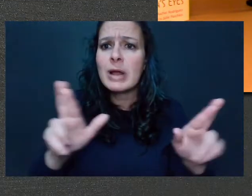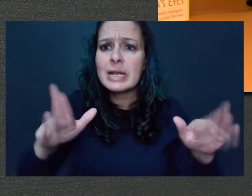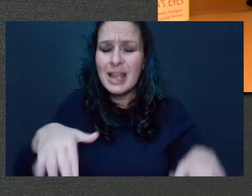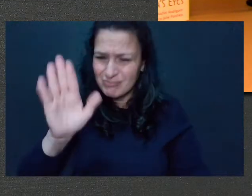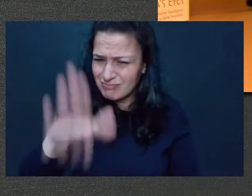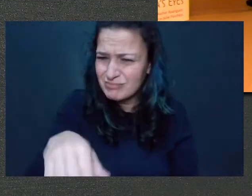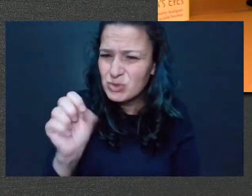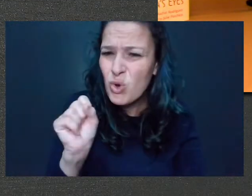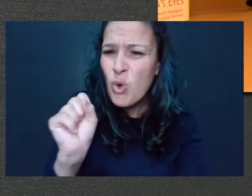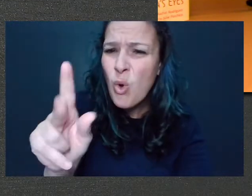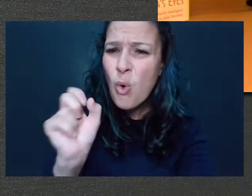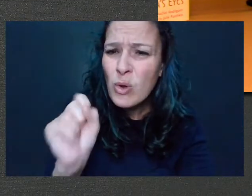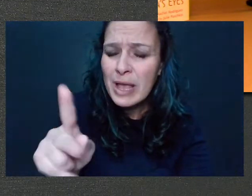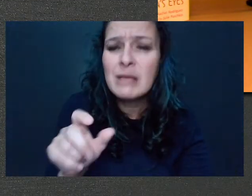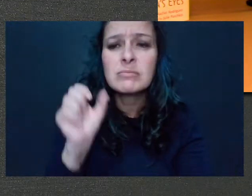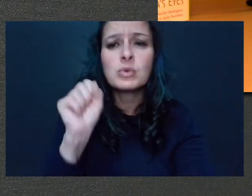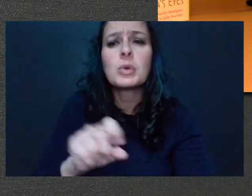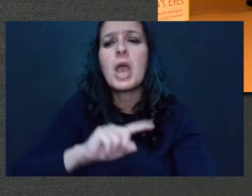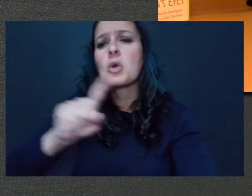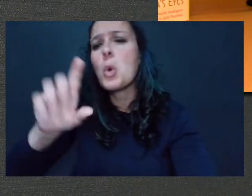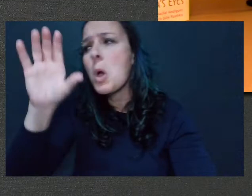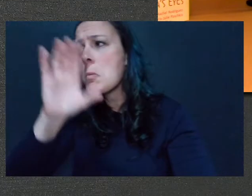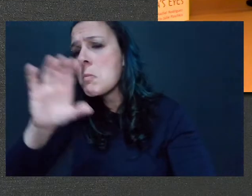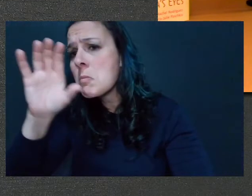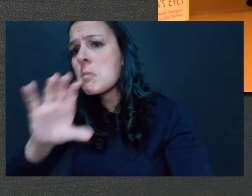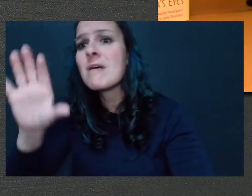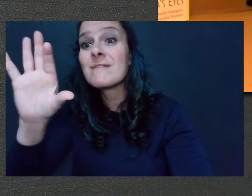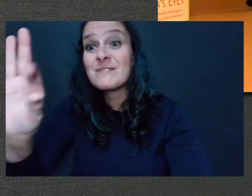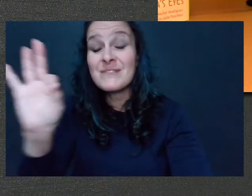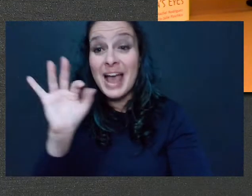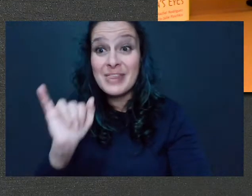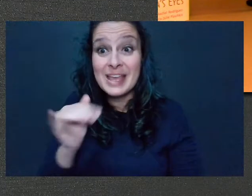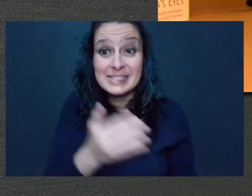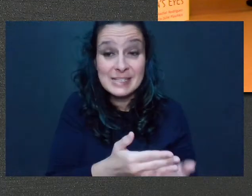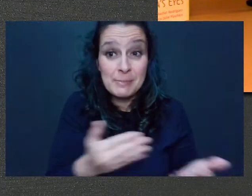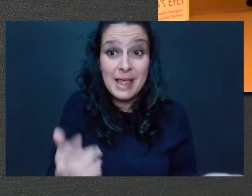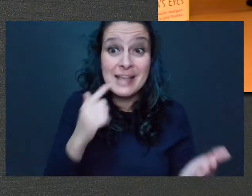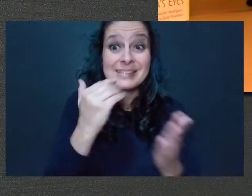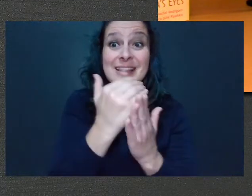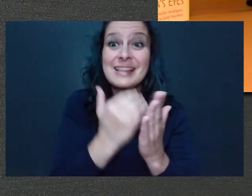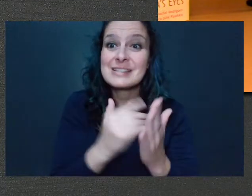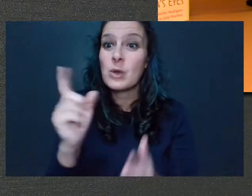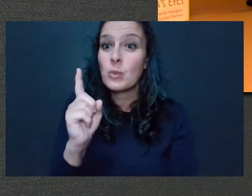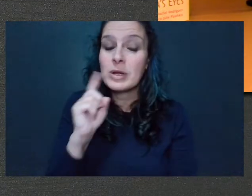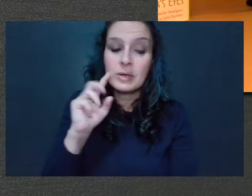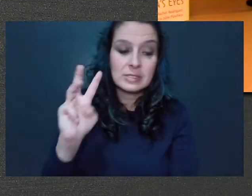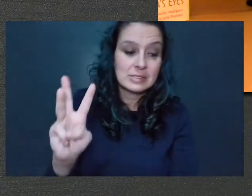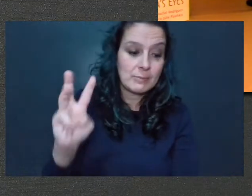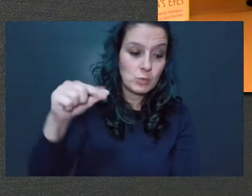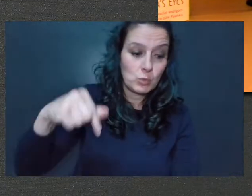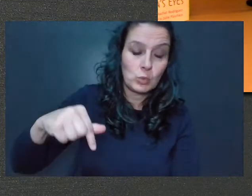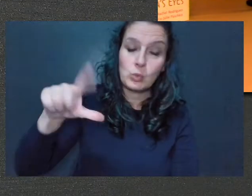You can go find the supplies and the lesson on WQLN.org. No worries.